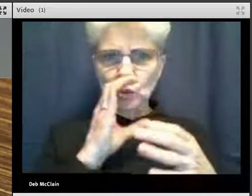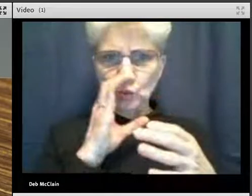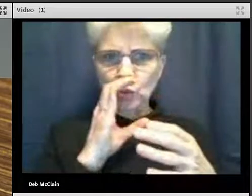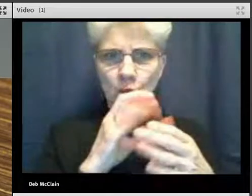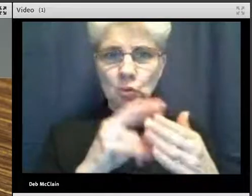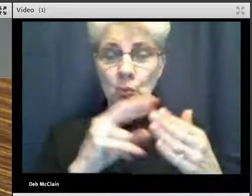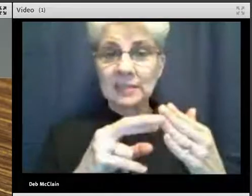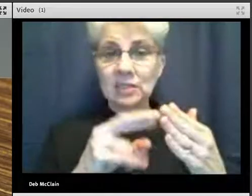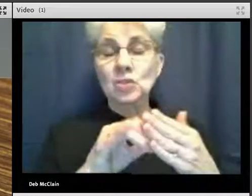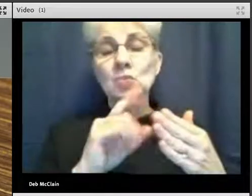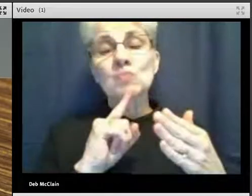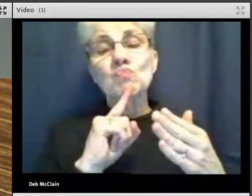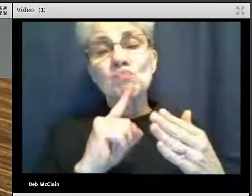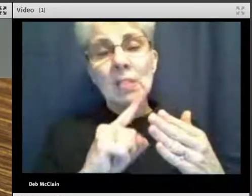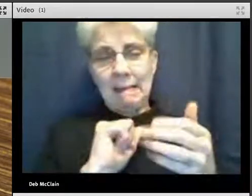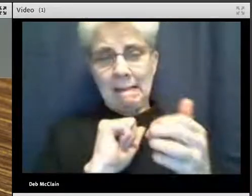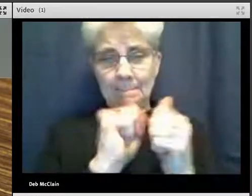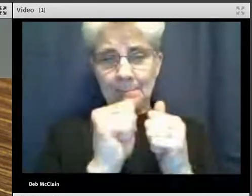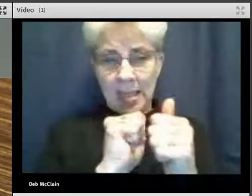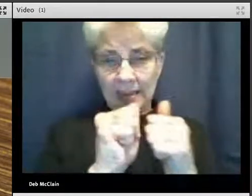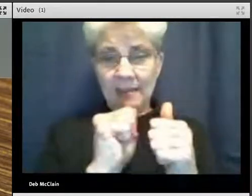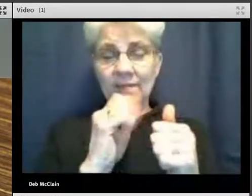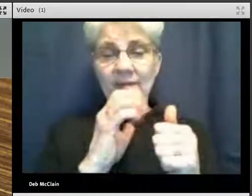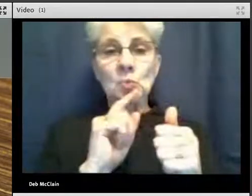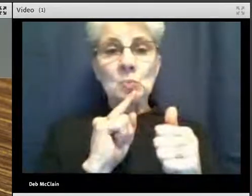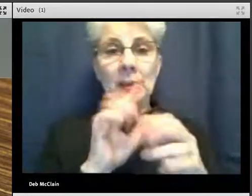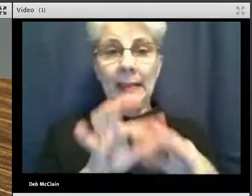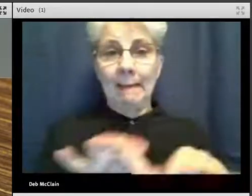So it is really competitive and really important